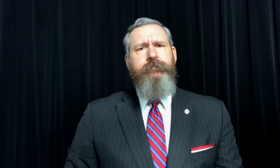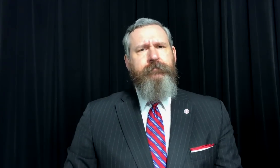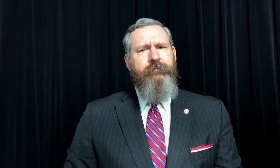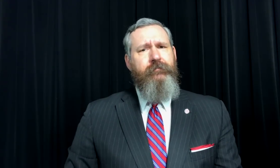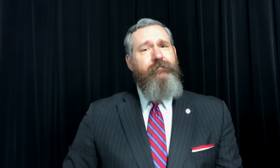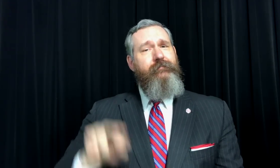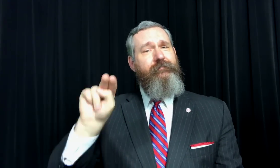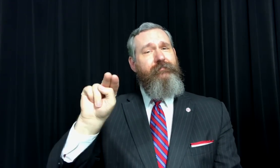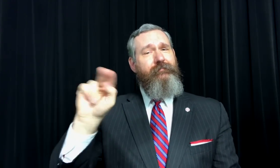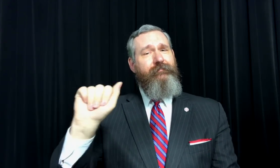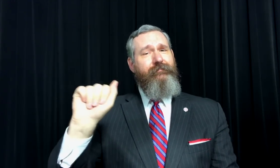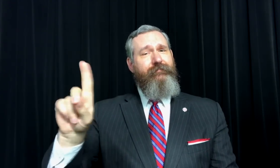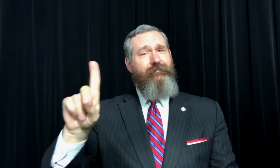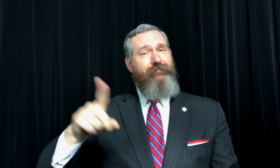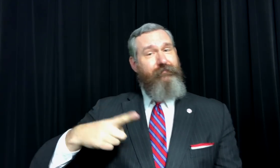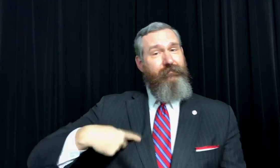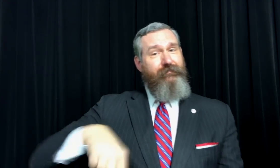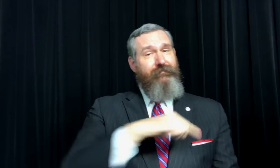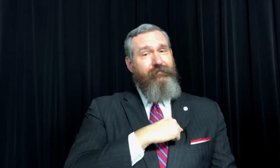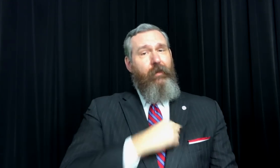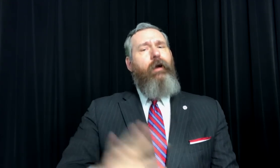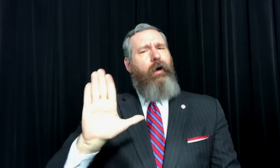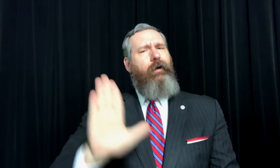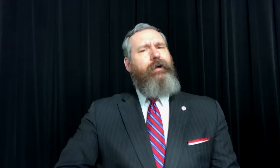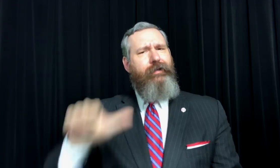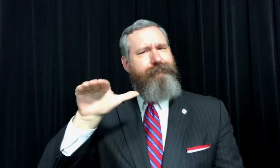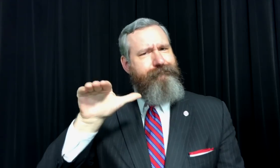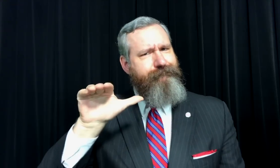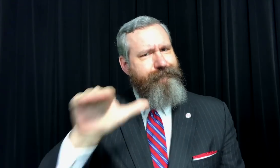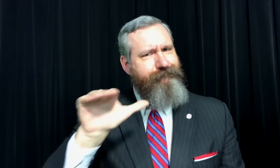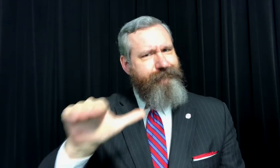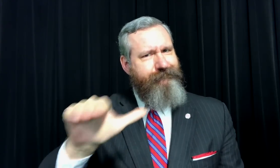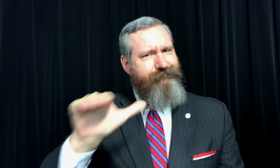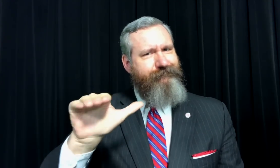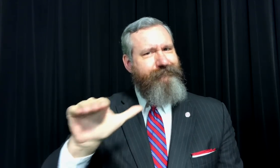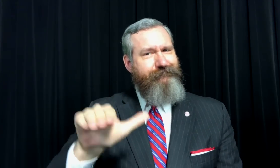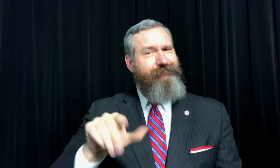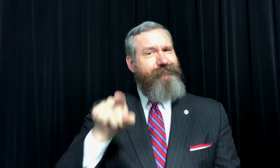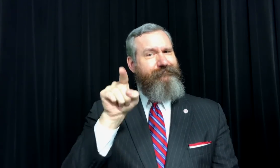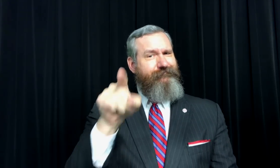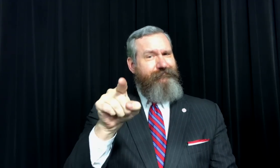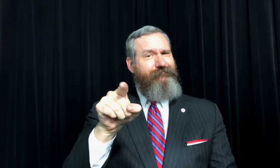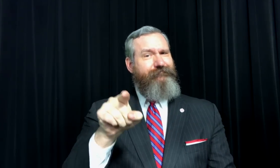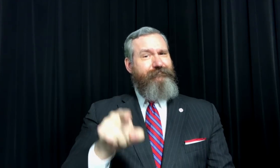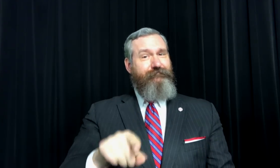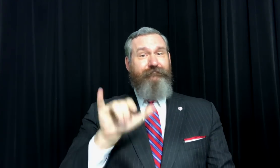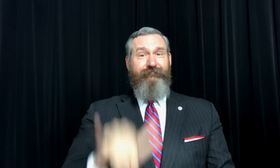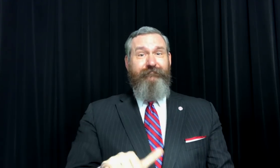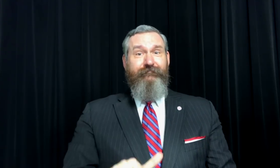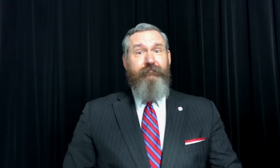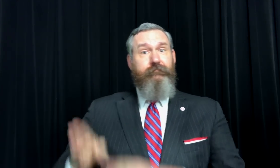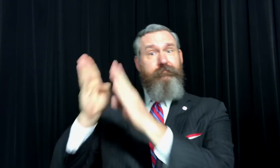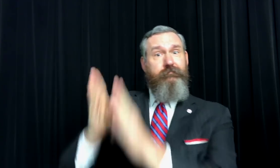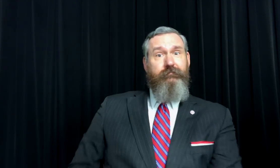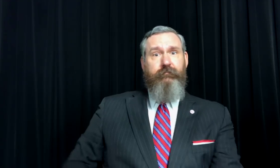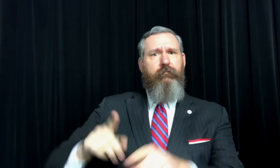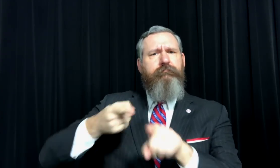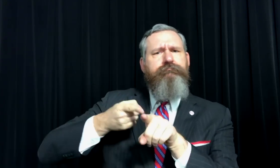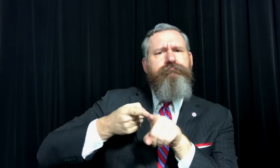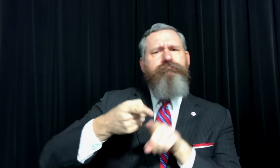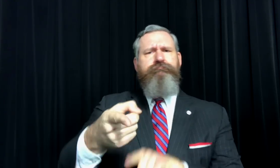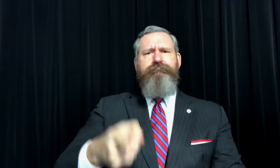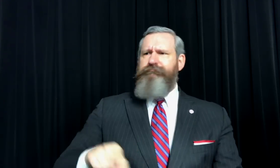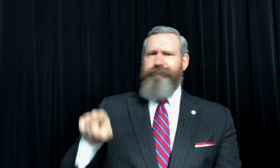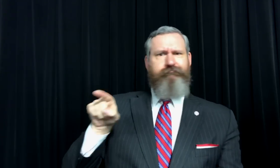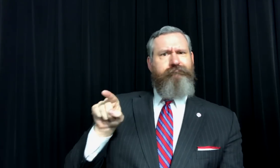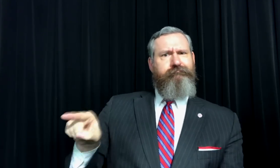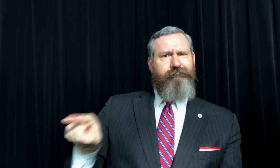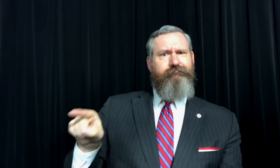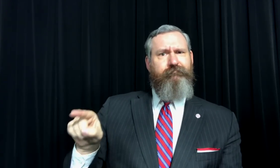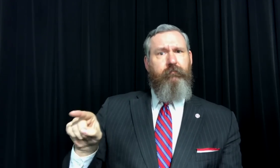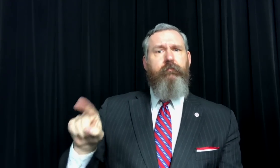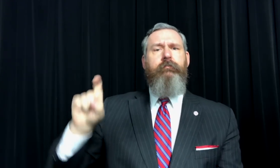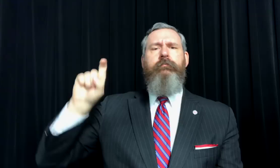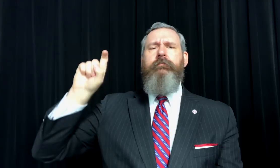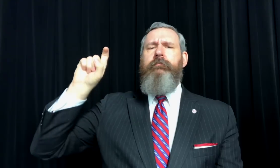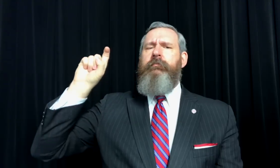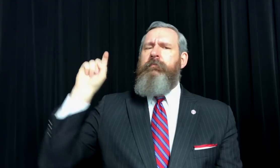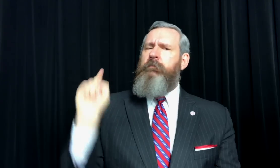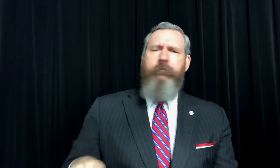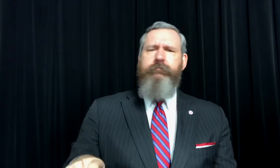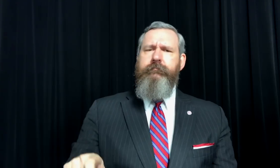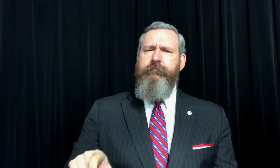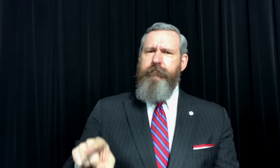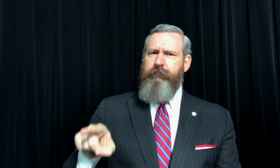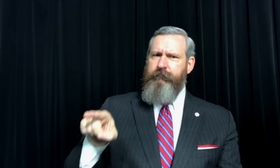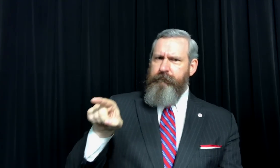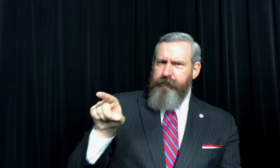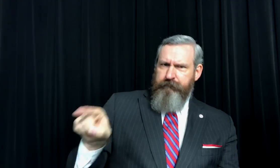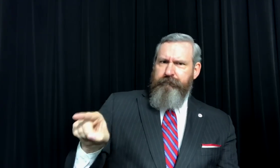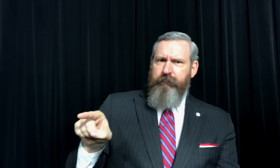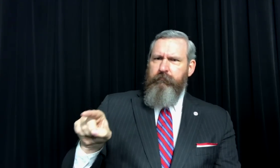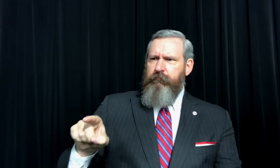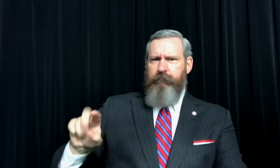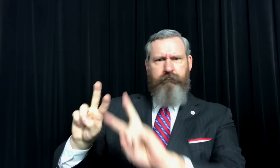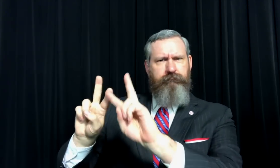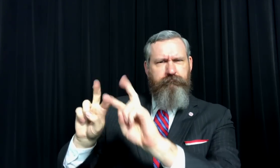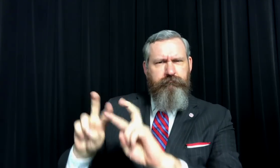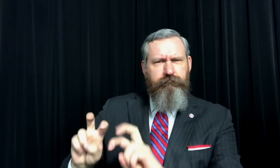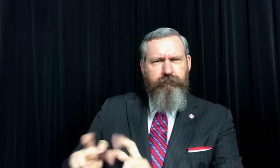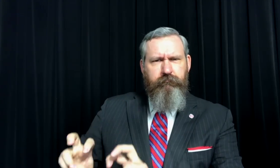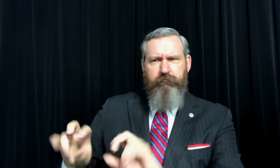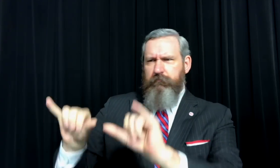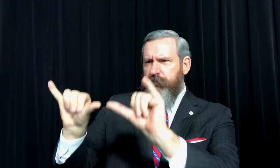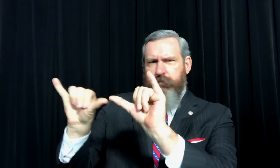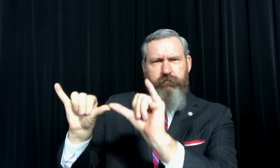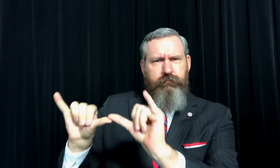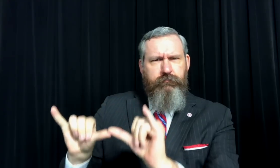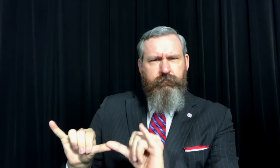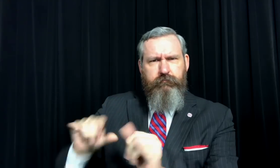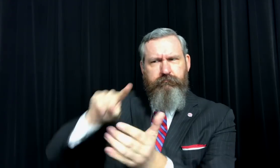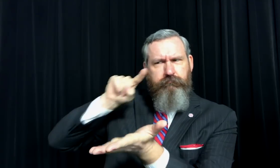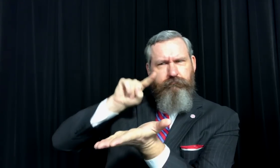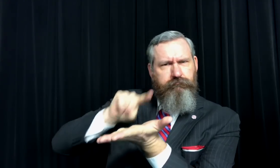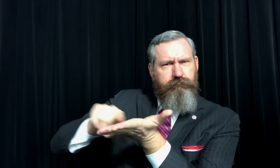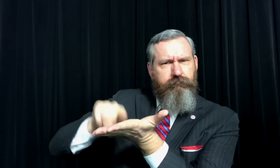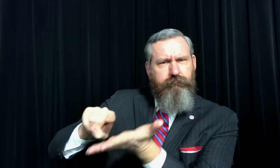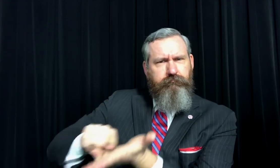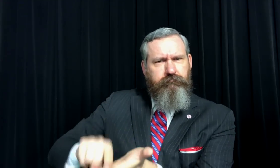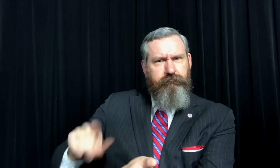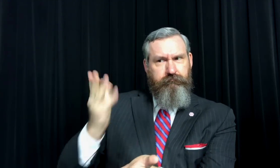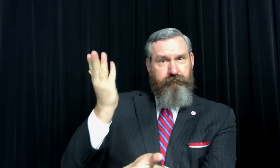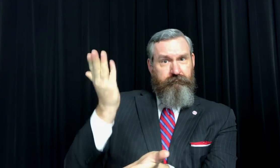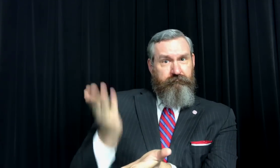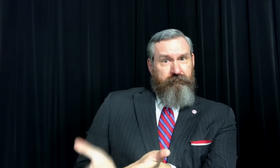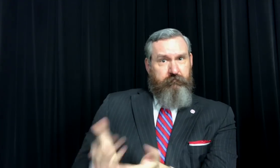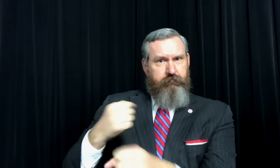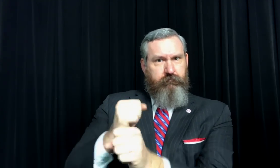The NAD respectfully asserts that any such proficiency must be examined and measured to reflect mastery